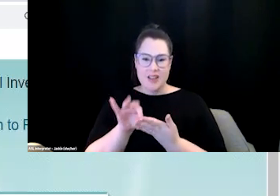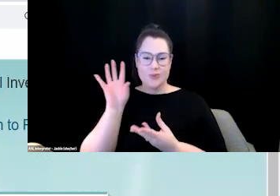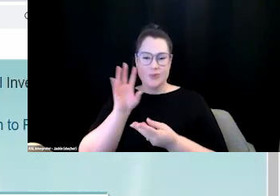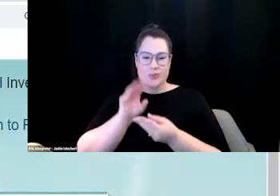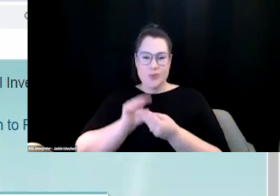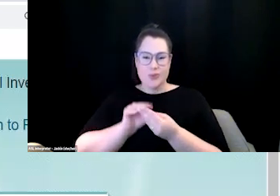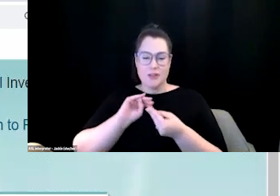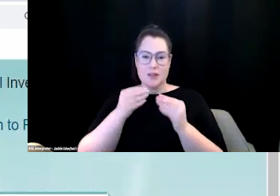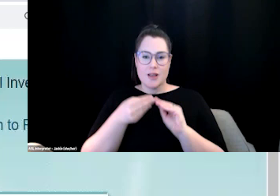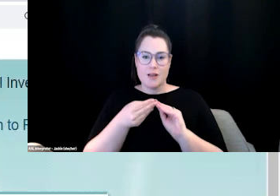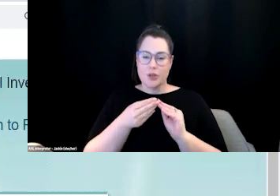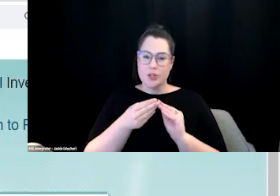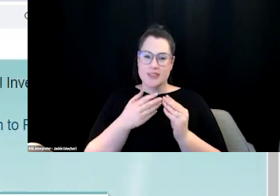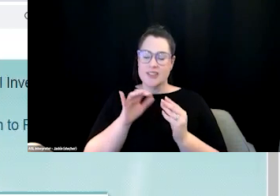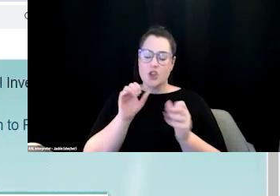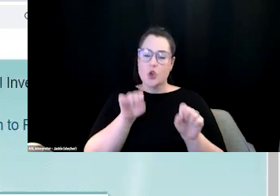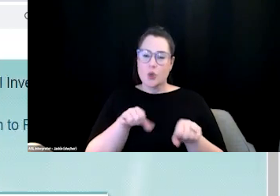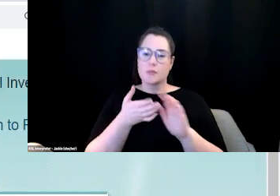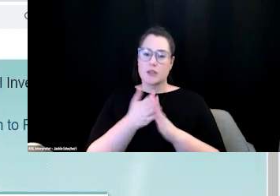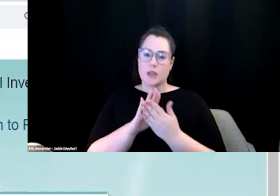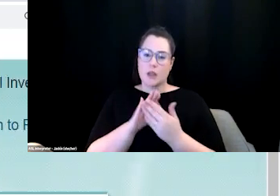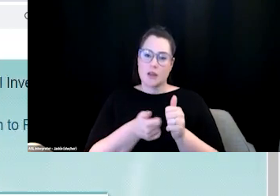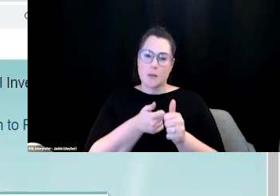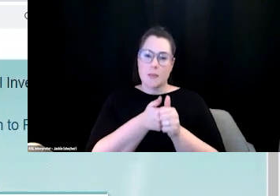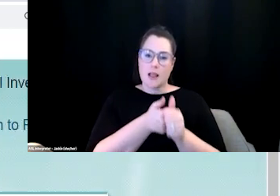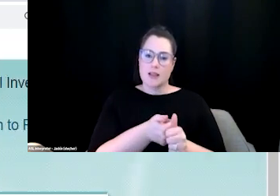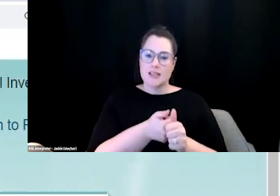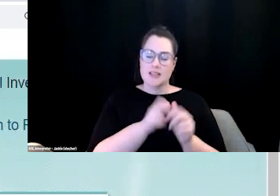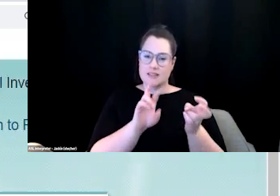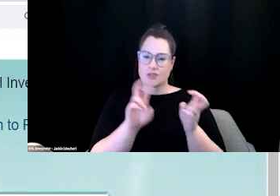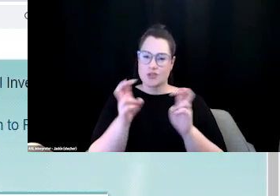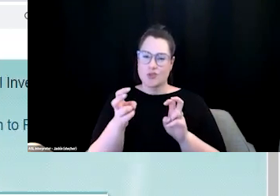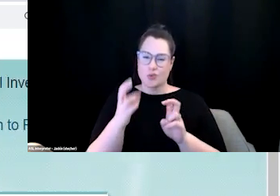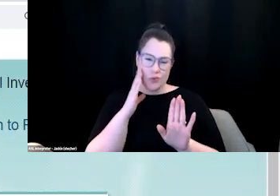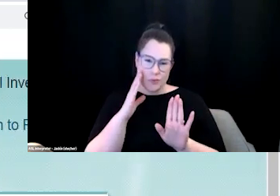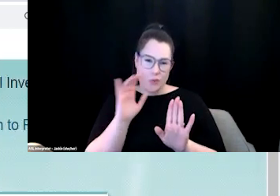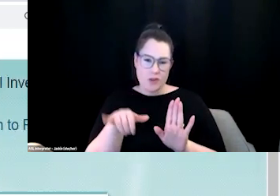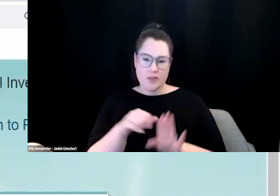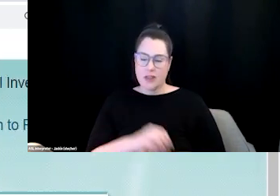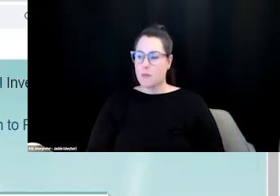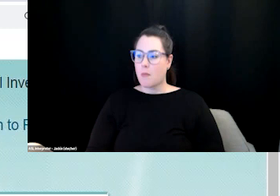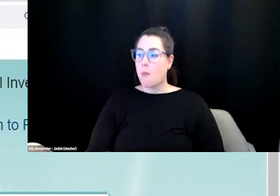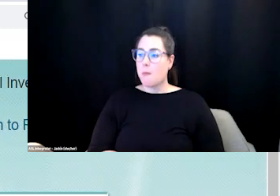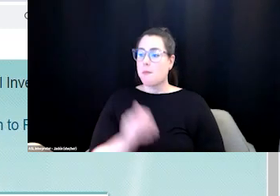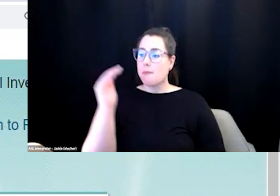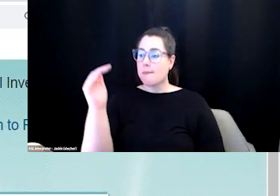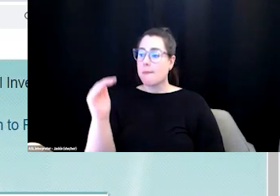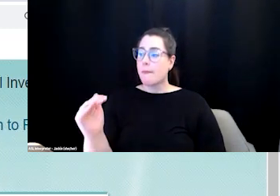Make sure you're not going to get an issue with this. The PAPPG has font margins and line spacing requirements.